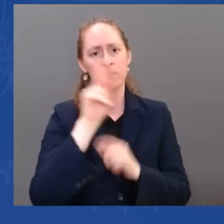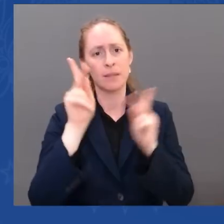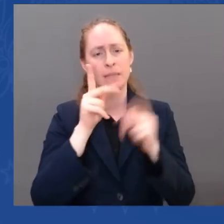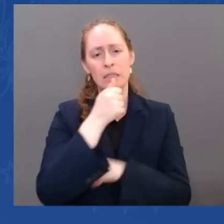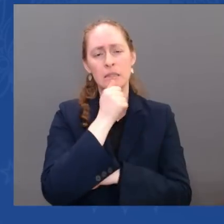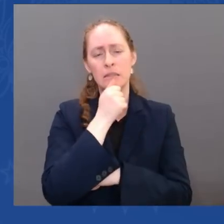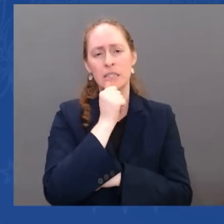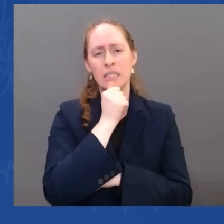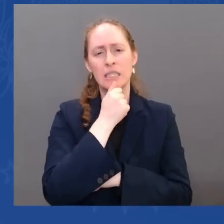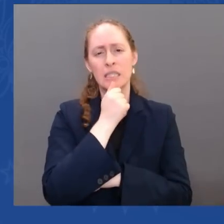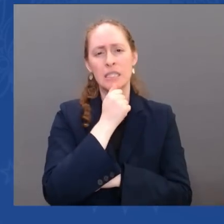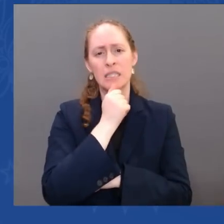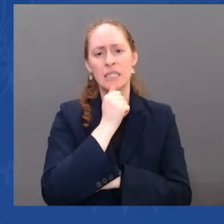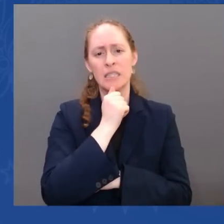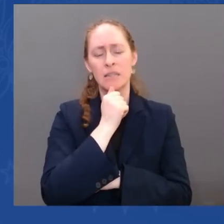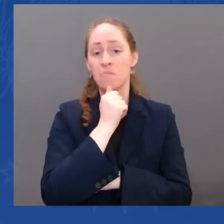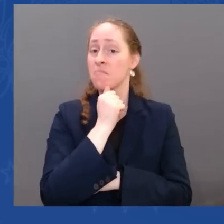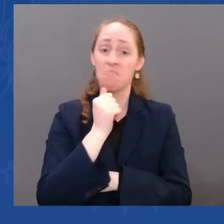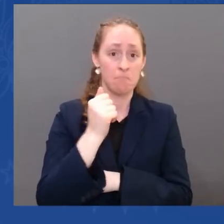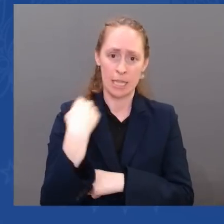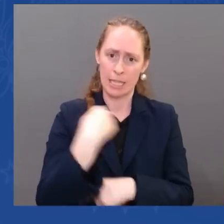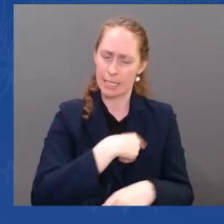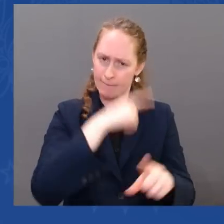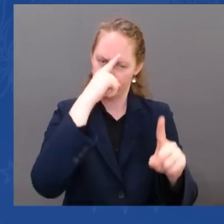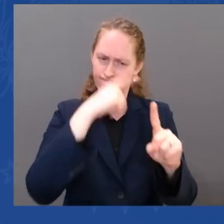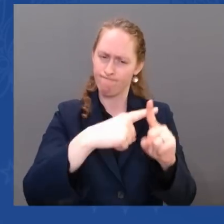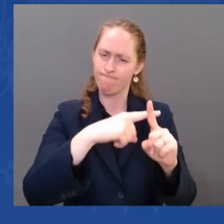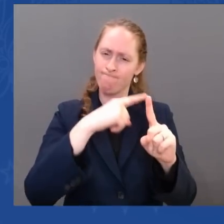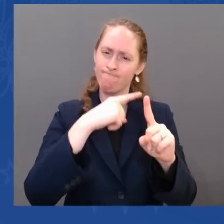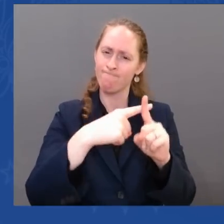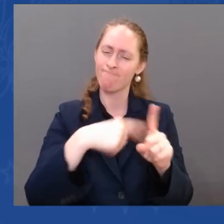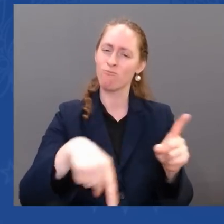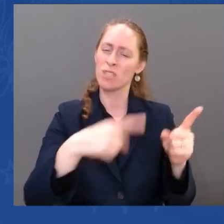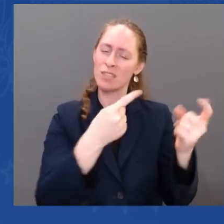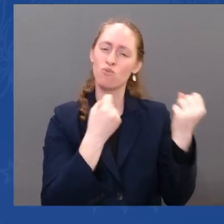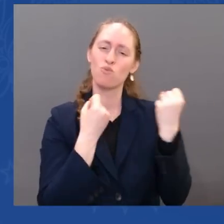And today, Greece bears no comparison to the Greece